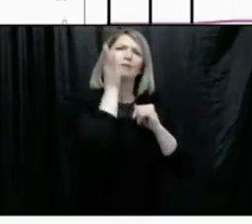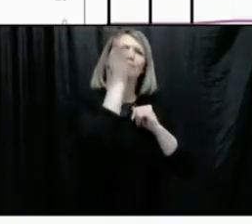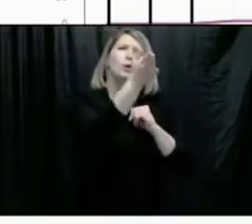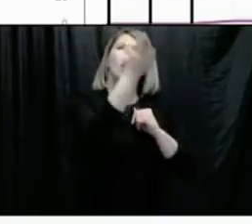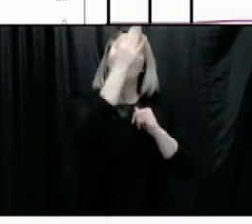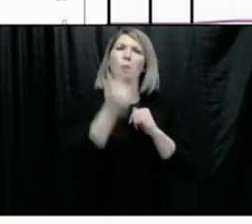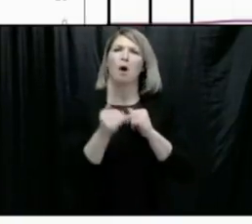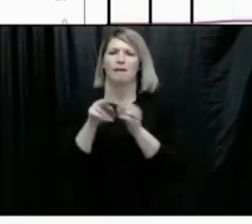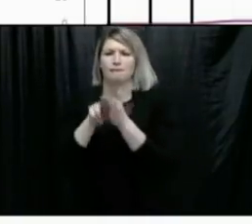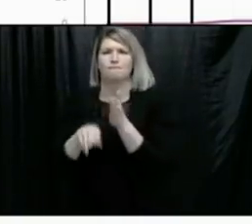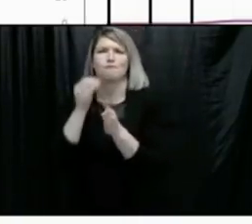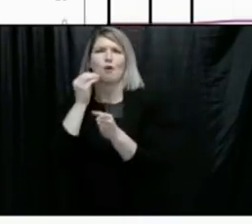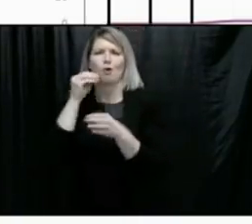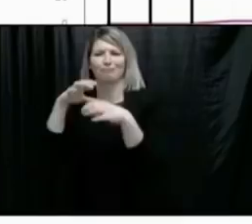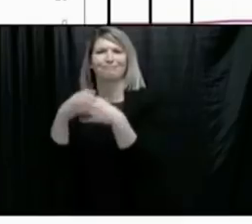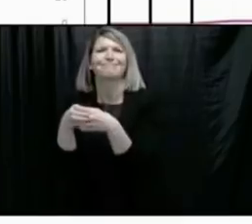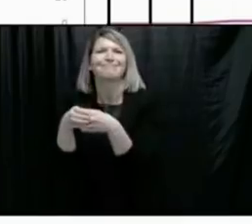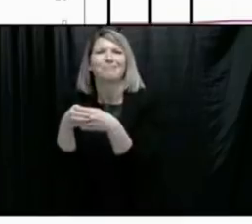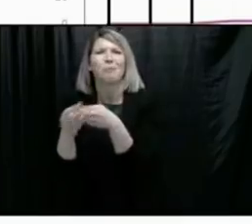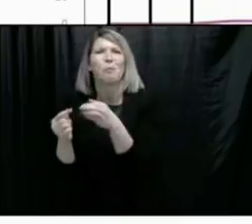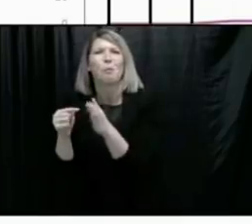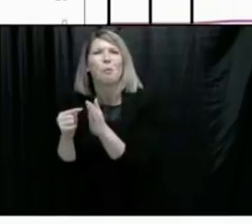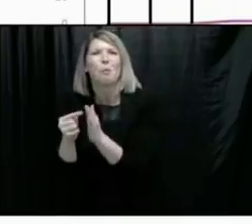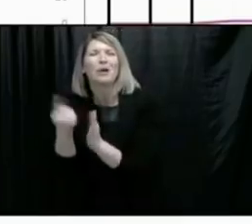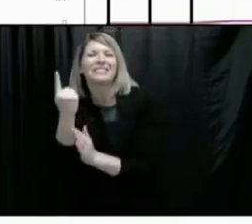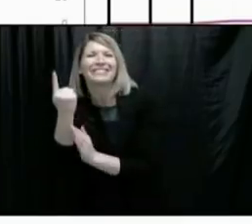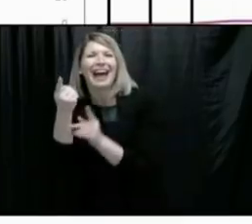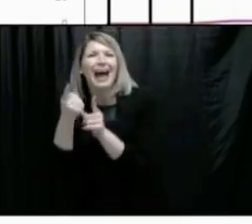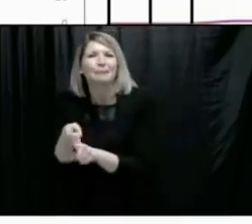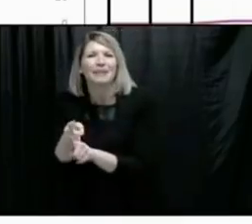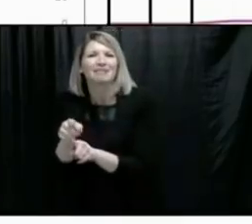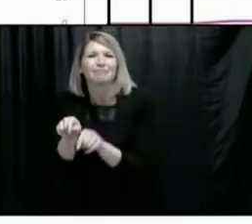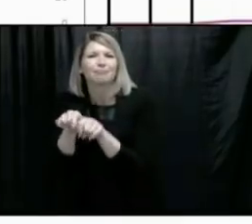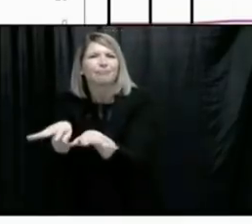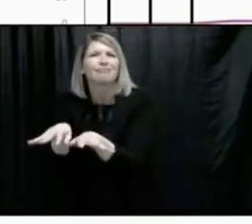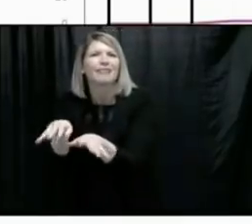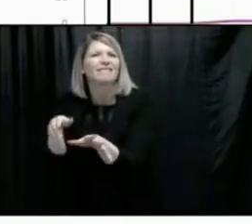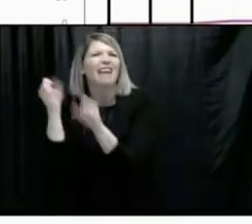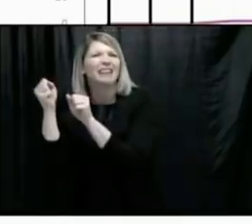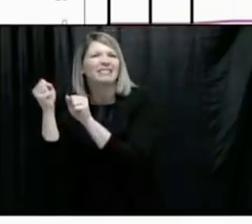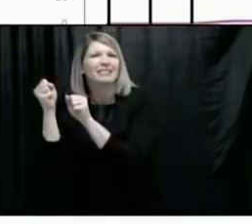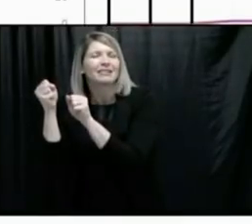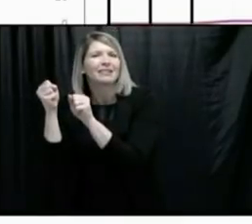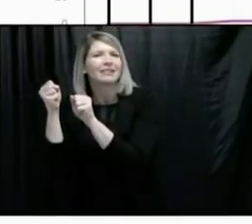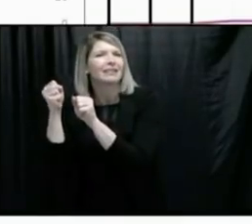THE MORE IMPORTANT ISSUE IN THIS STORY BEHIND THIS IS THAT IT